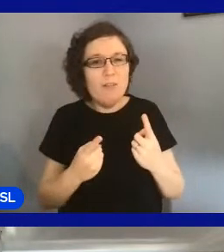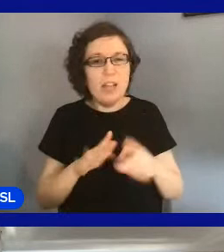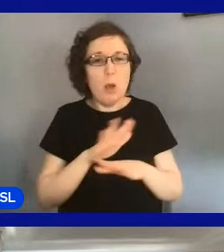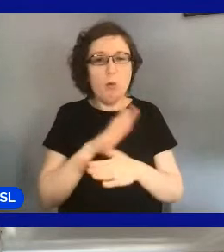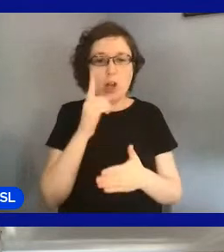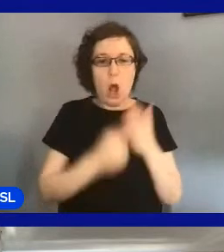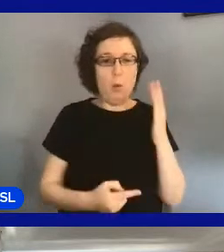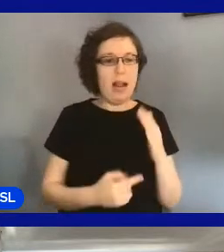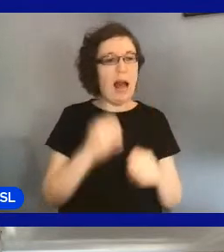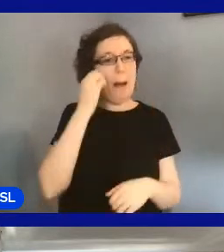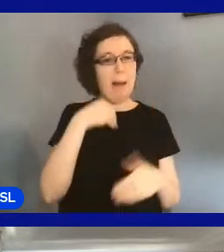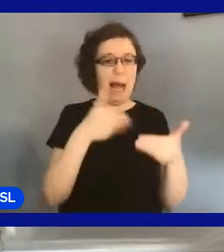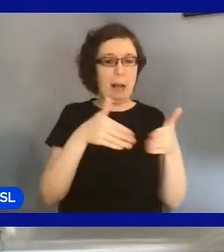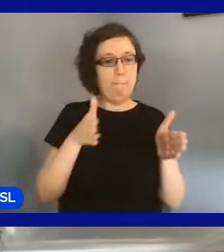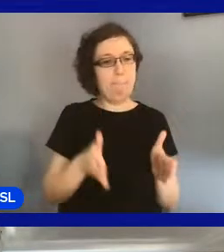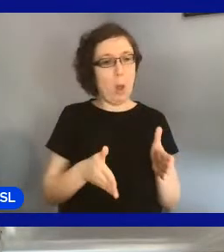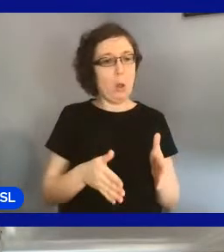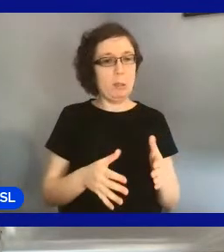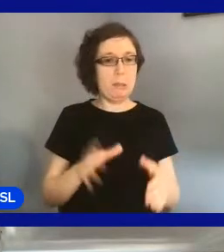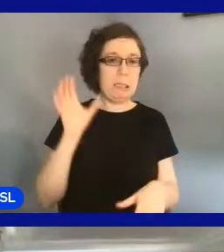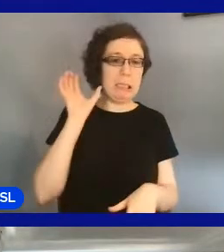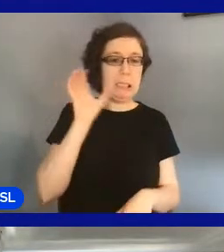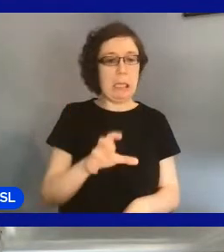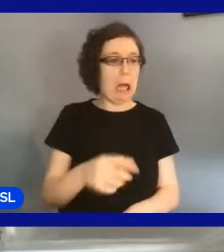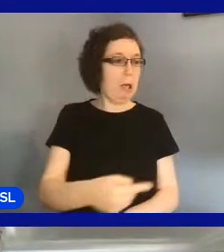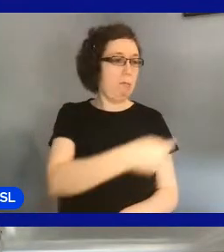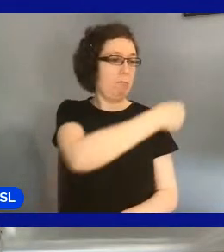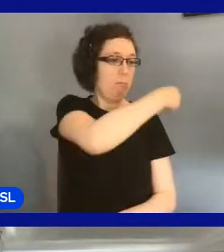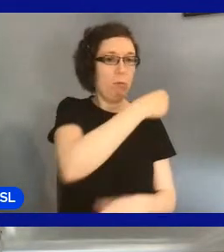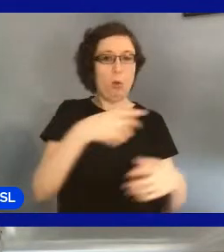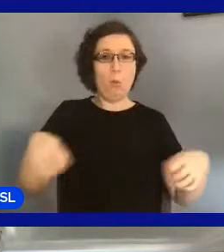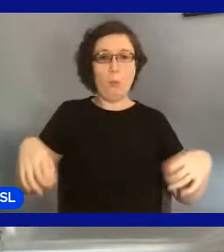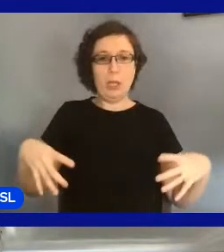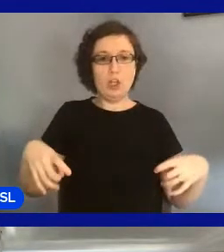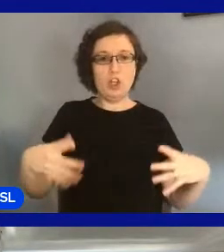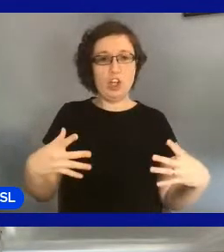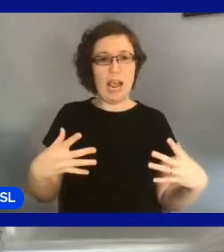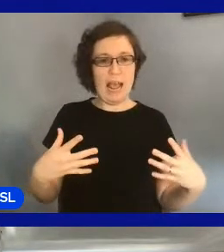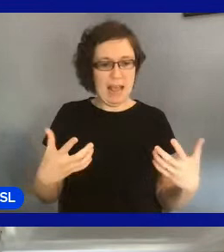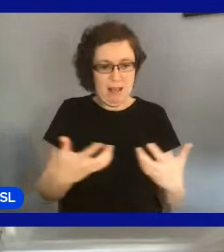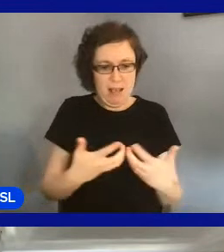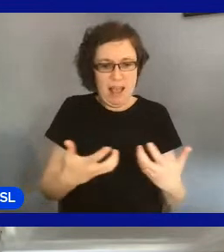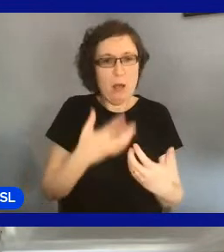Again, a sense that this was not just a black block statue